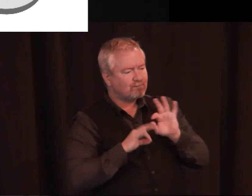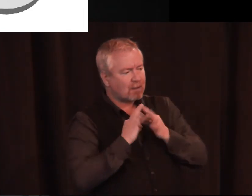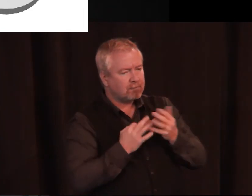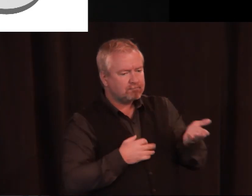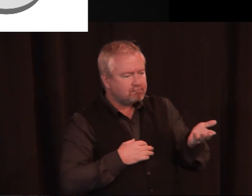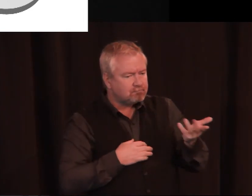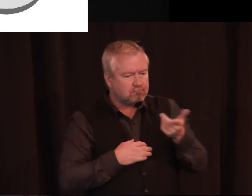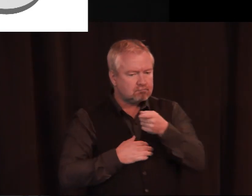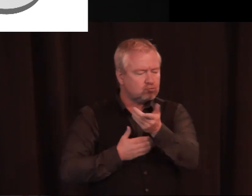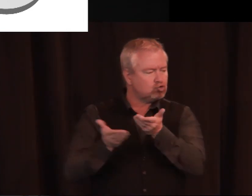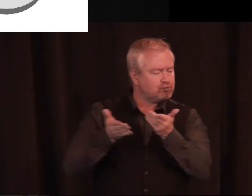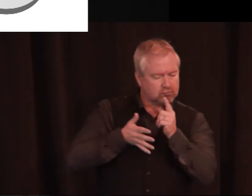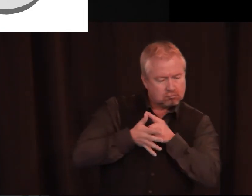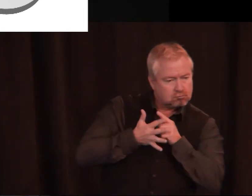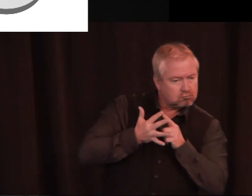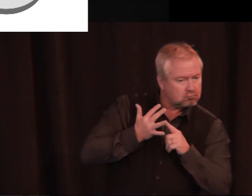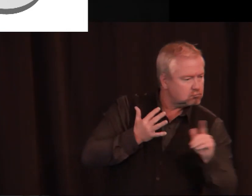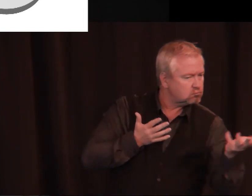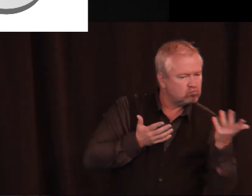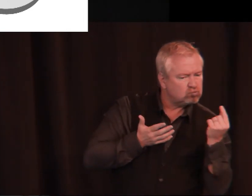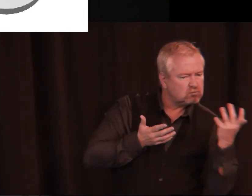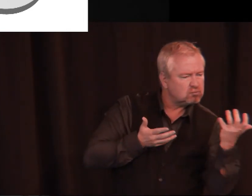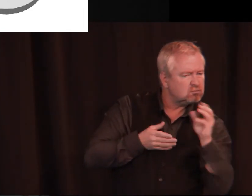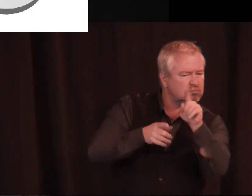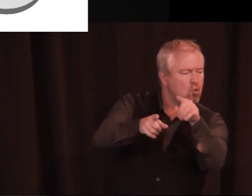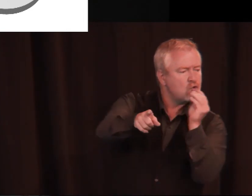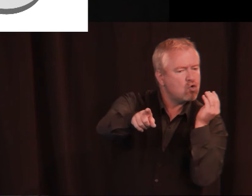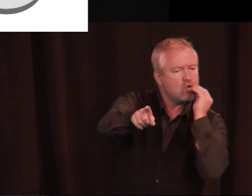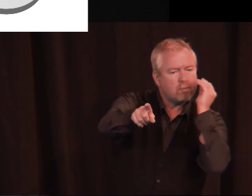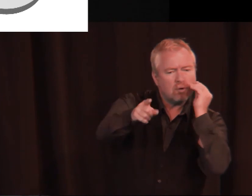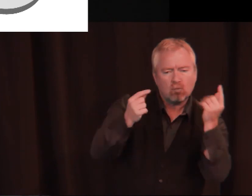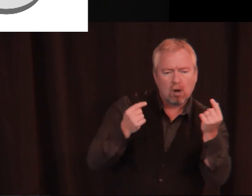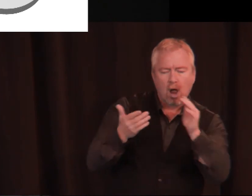how often are the services in the home versus outside of the home setting?